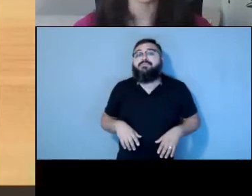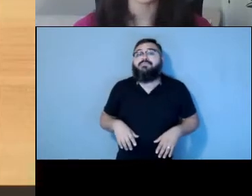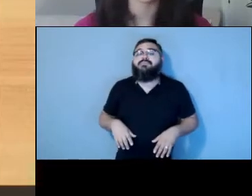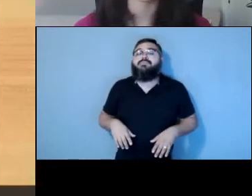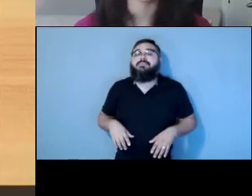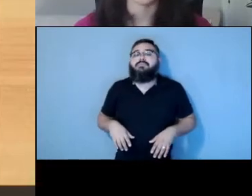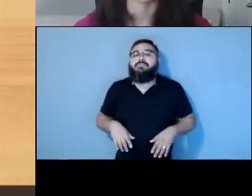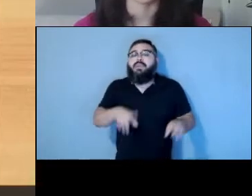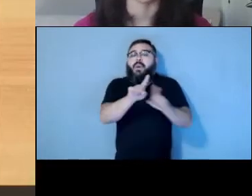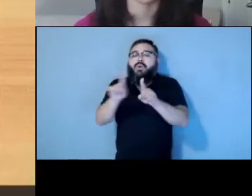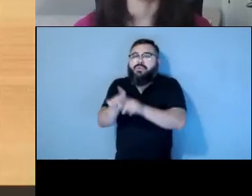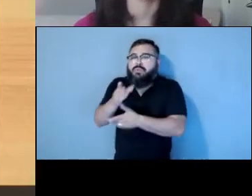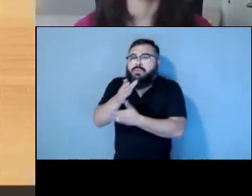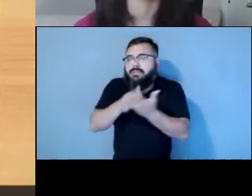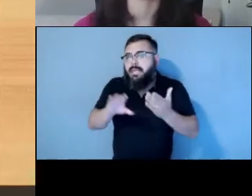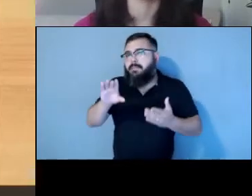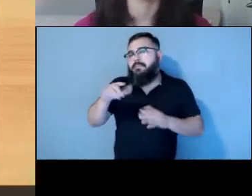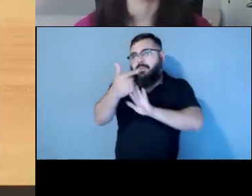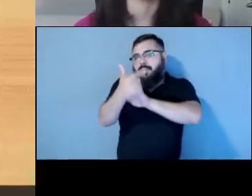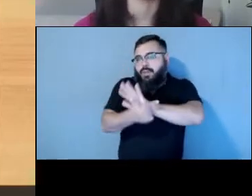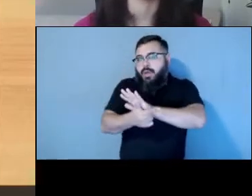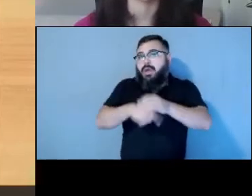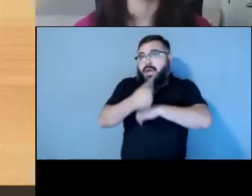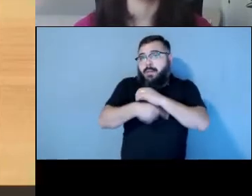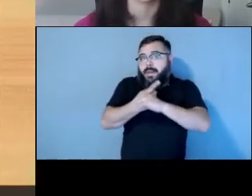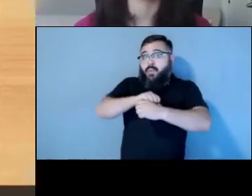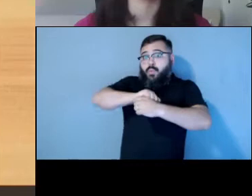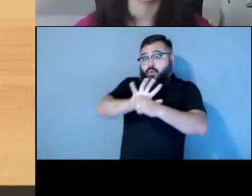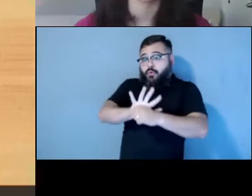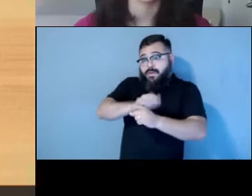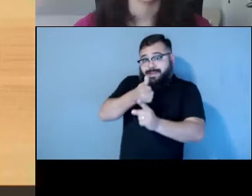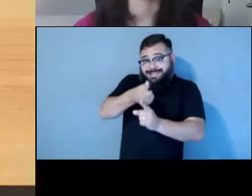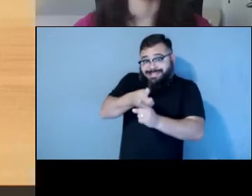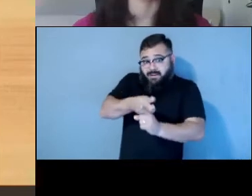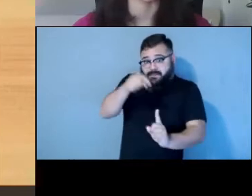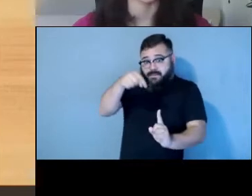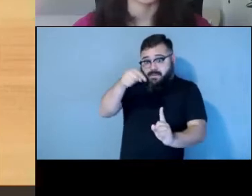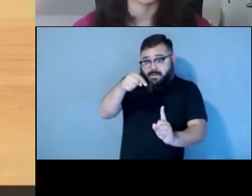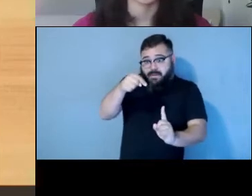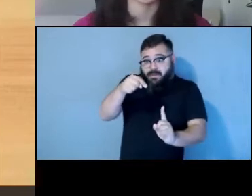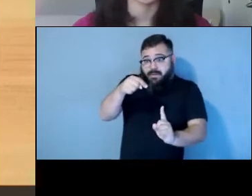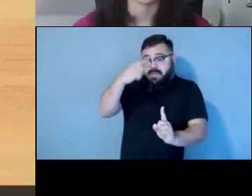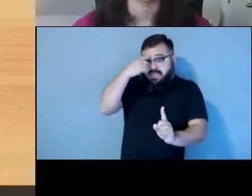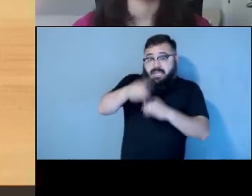There's also some case law around whether COVID itself just on its own would be considered a disability,